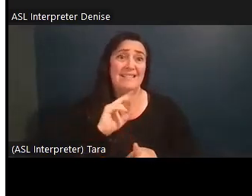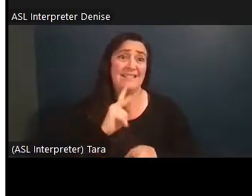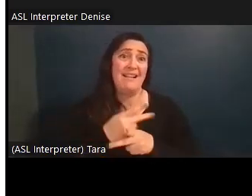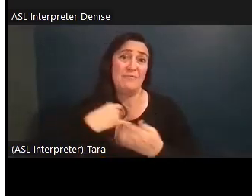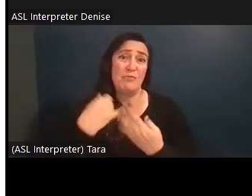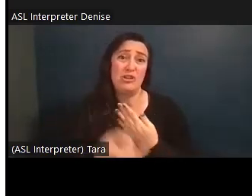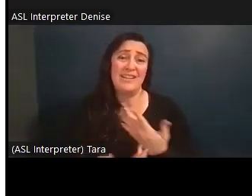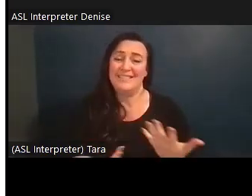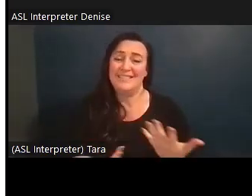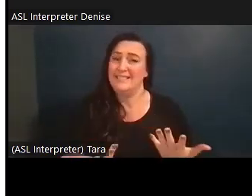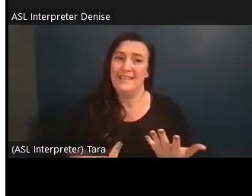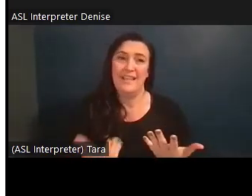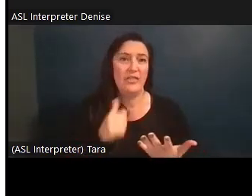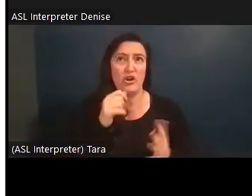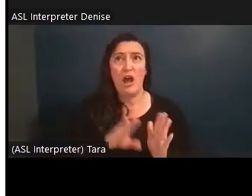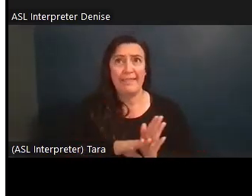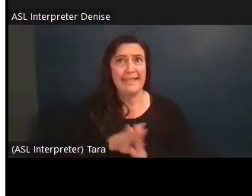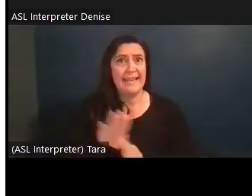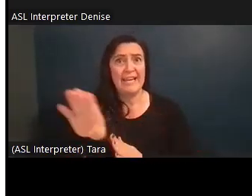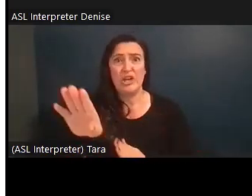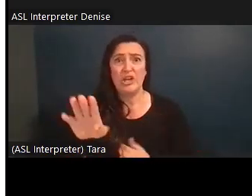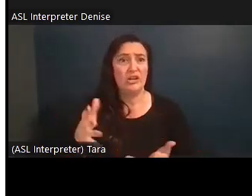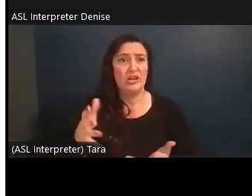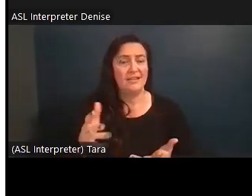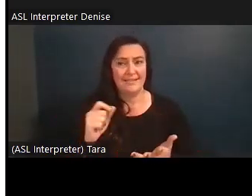And they face a lot of logistical and sort of social